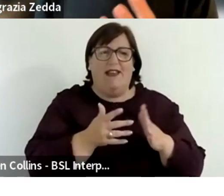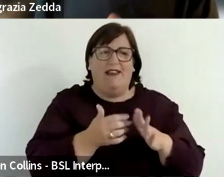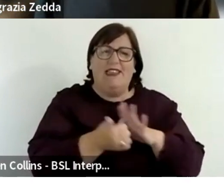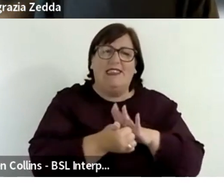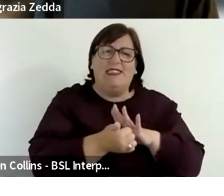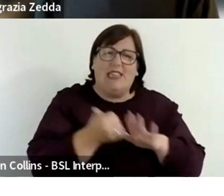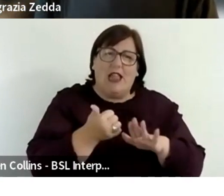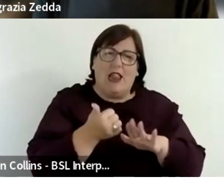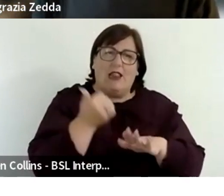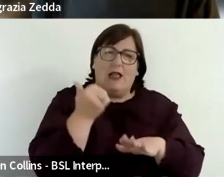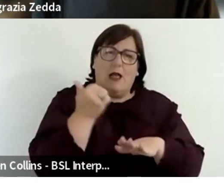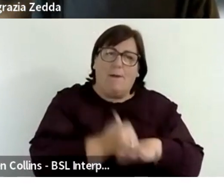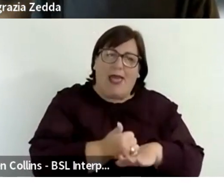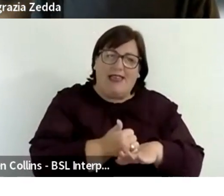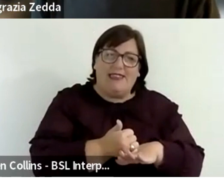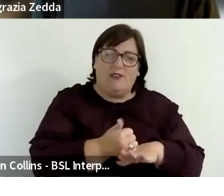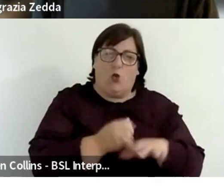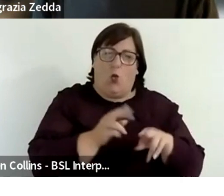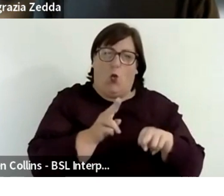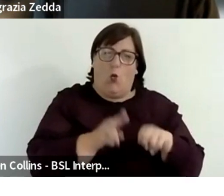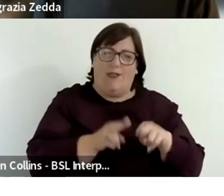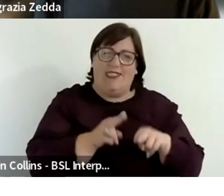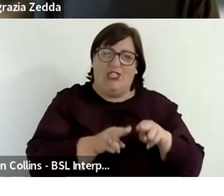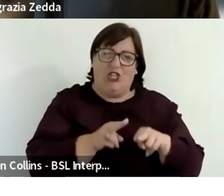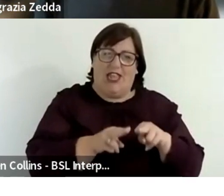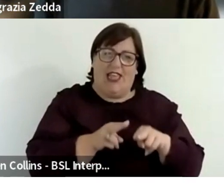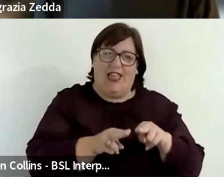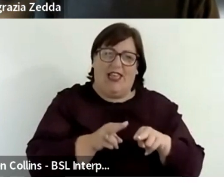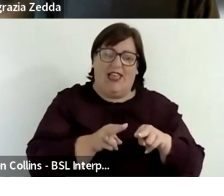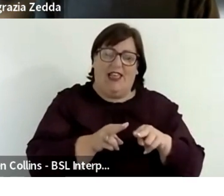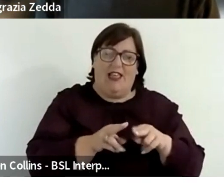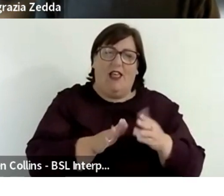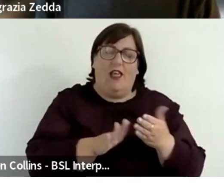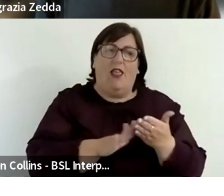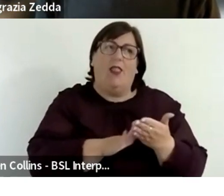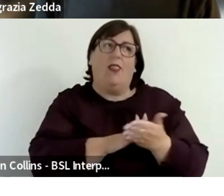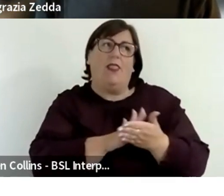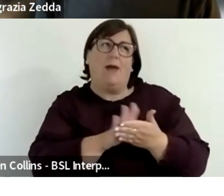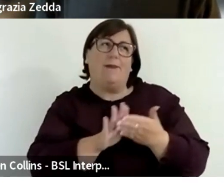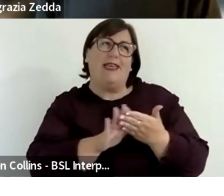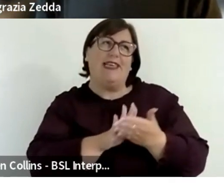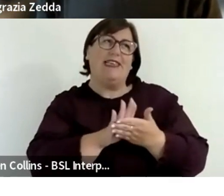It means you are not scored or judged